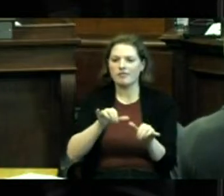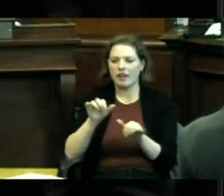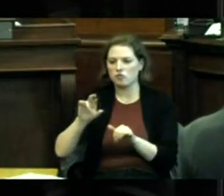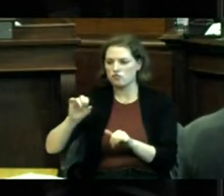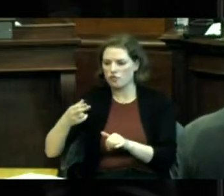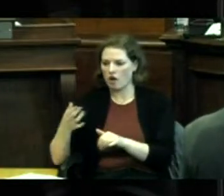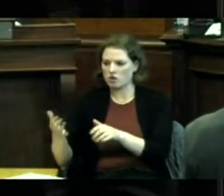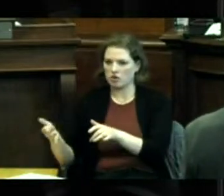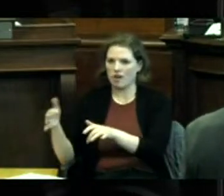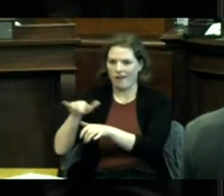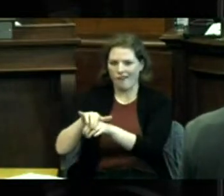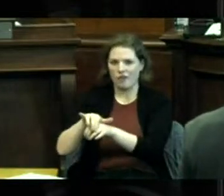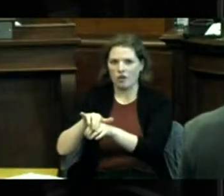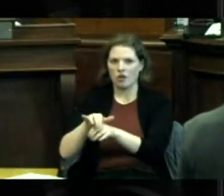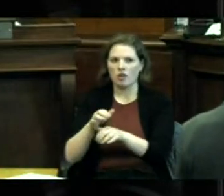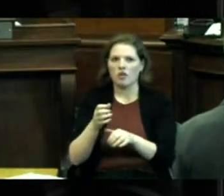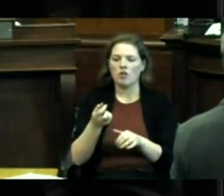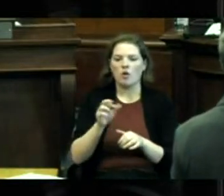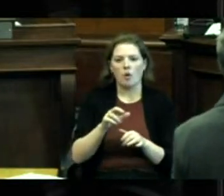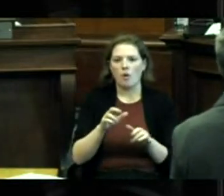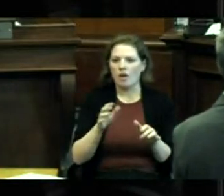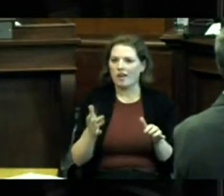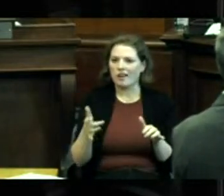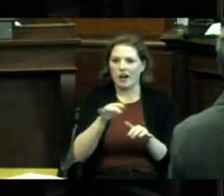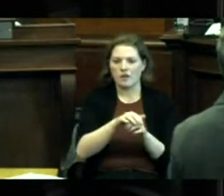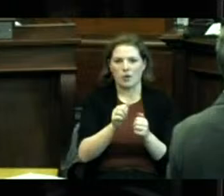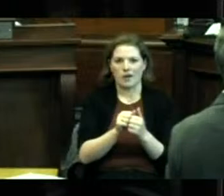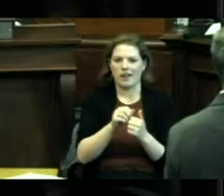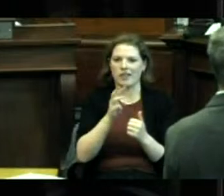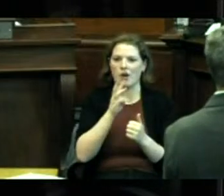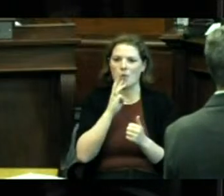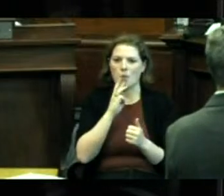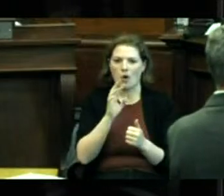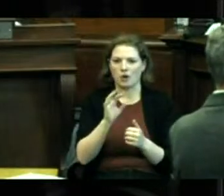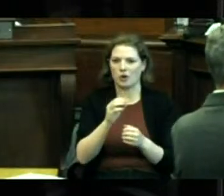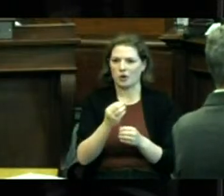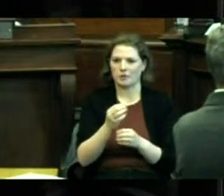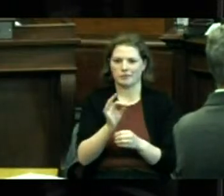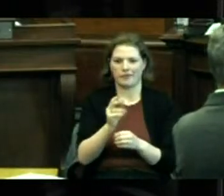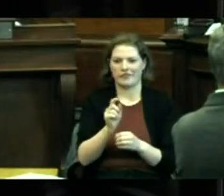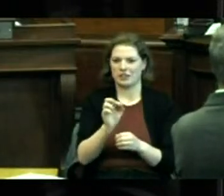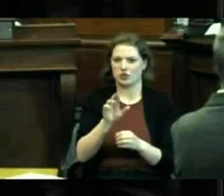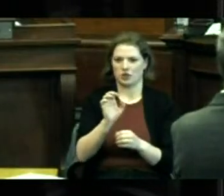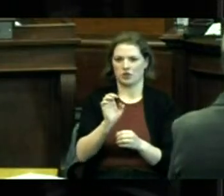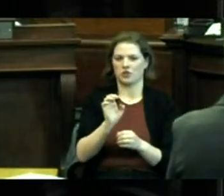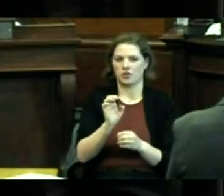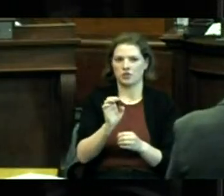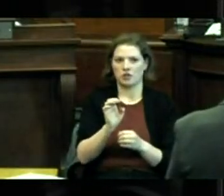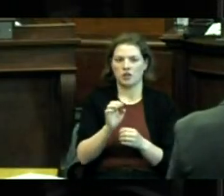One of those was a floating cover, much like at Rush, or a floating cover with some